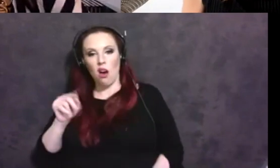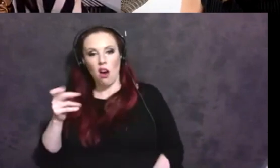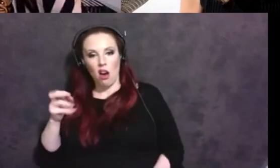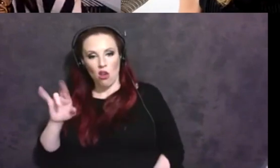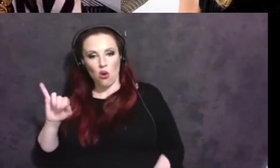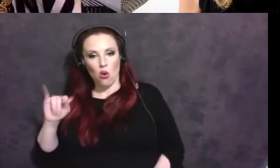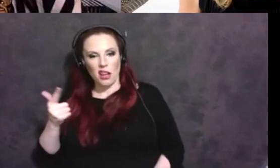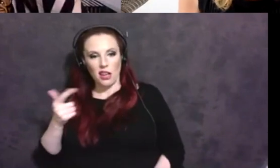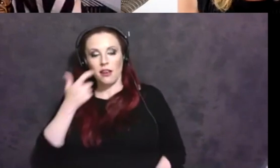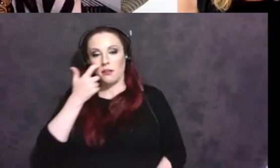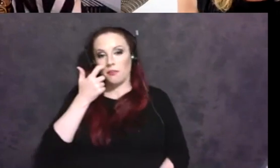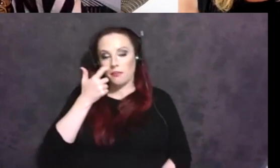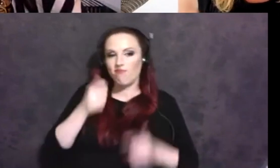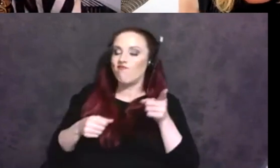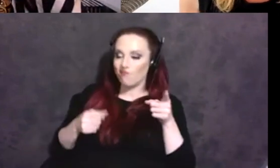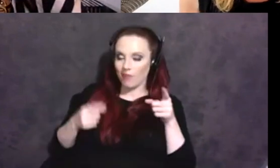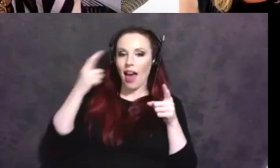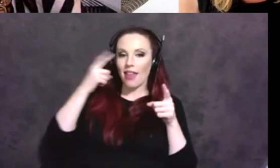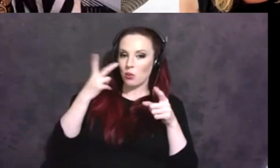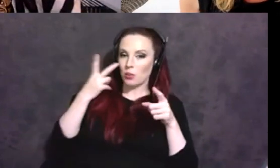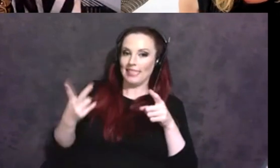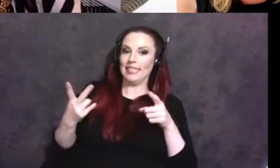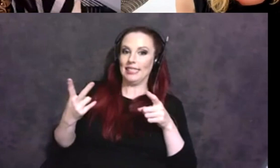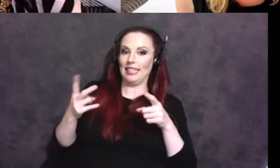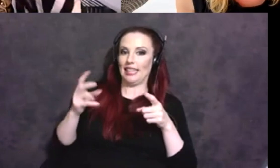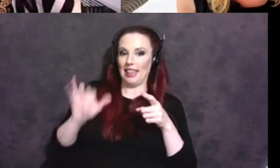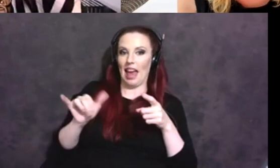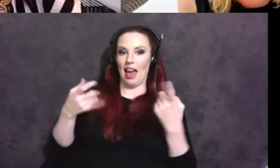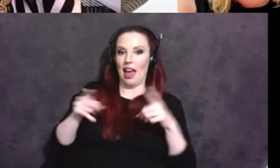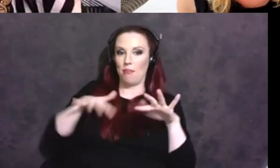about. Fear cascades into bias and bias cascades into othering.